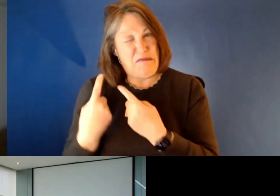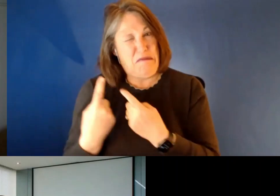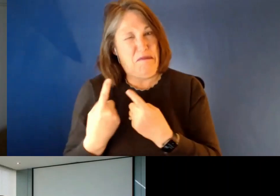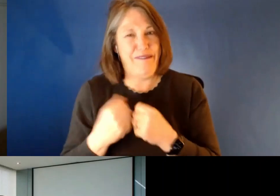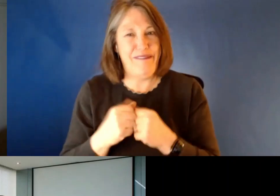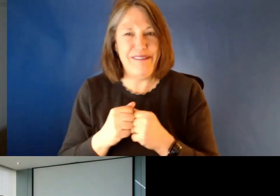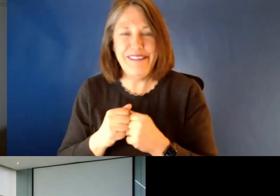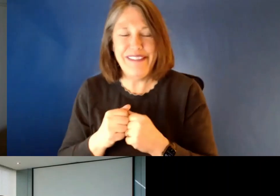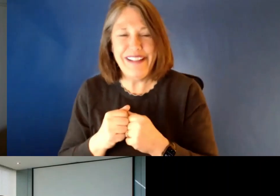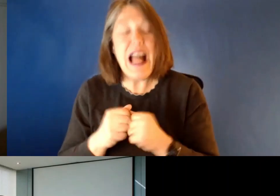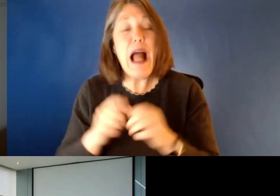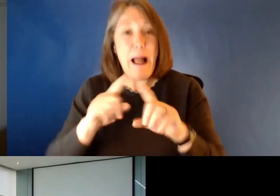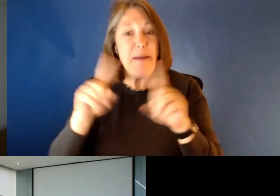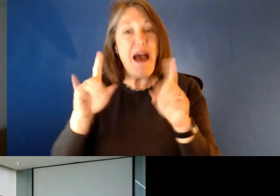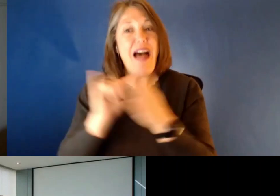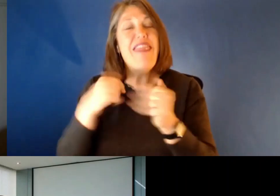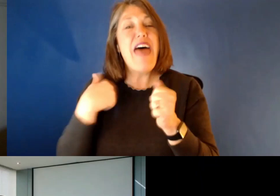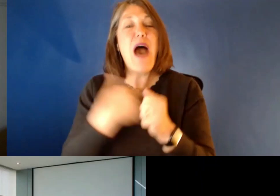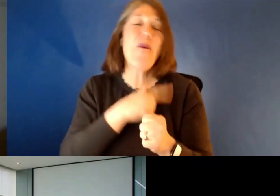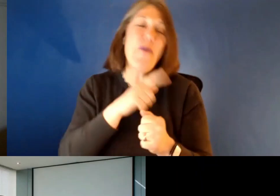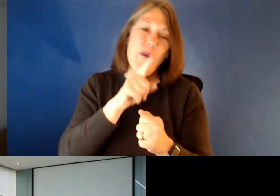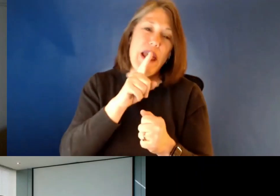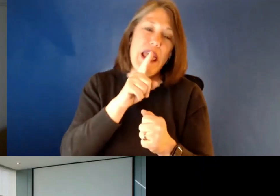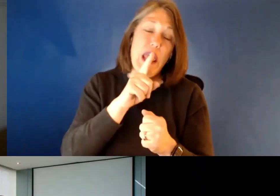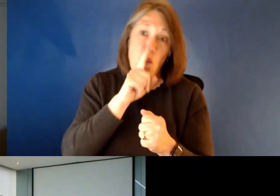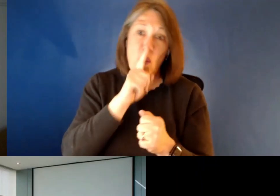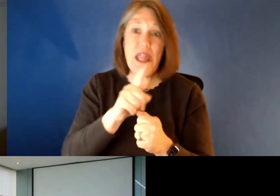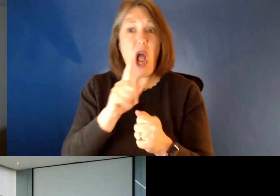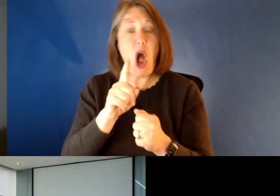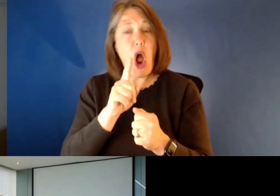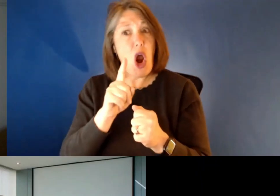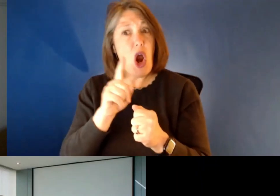06:10:58 But that we really are going to a destination. We really are in one location,